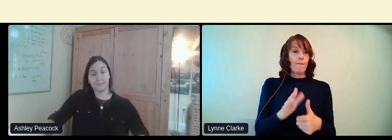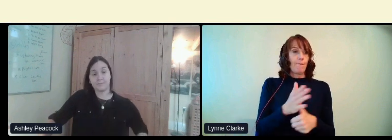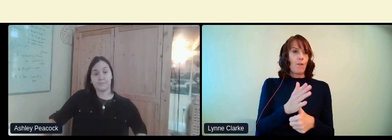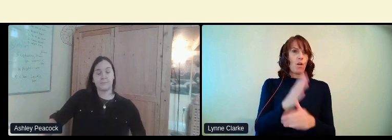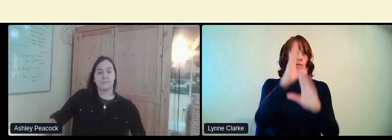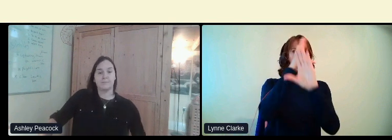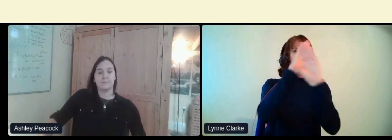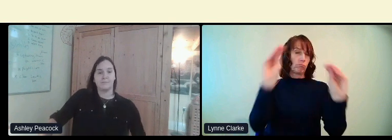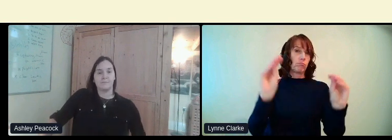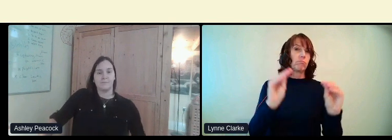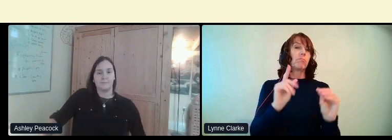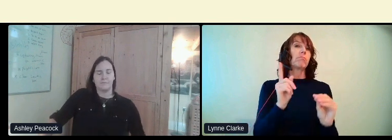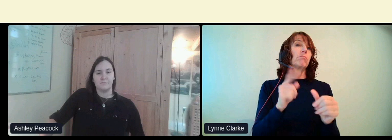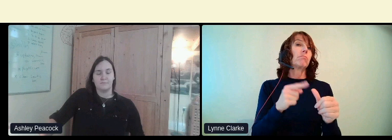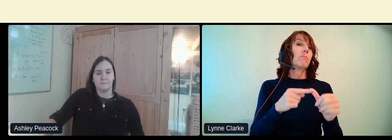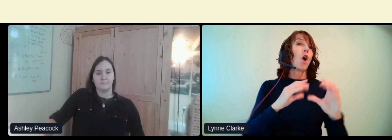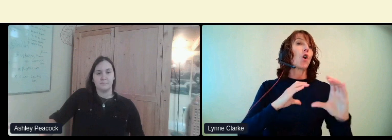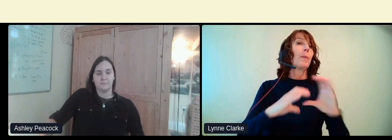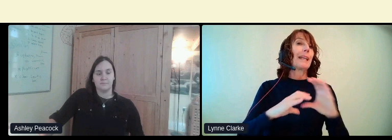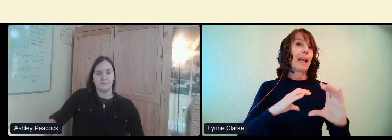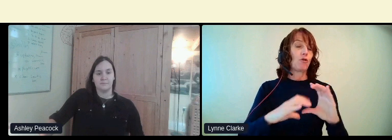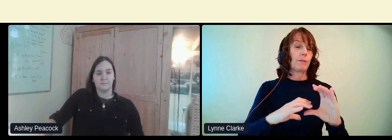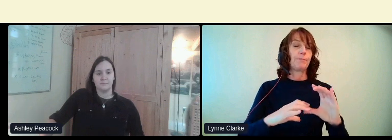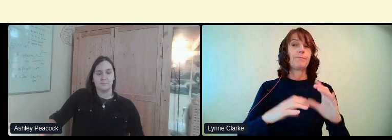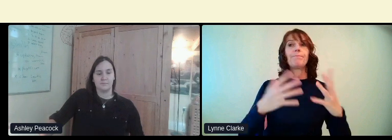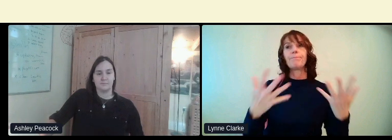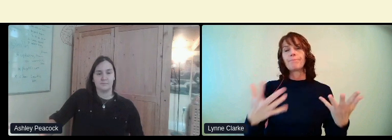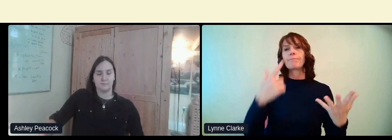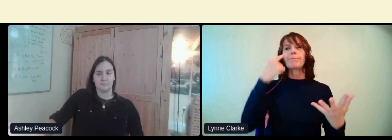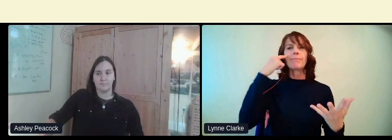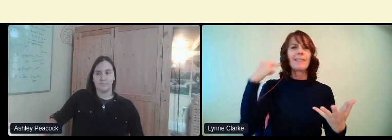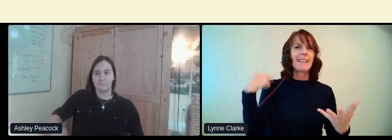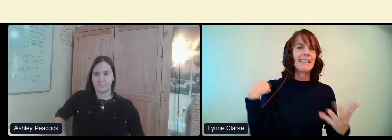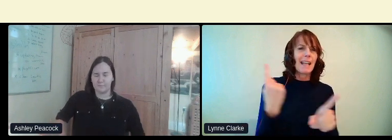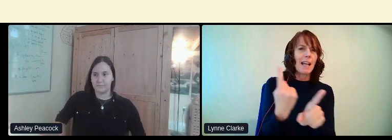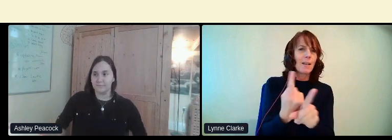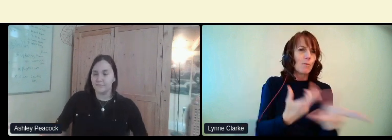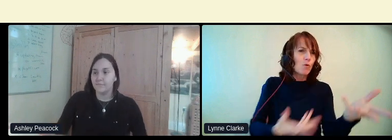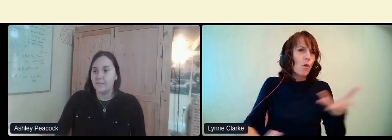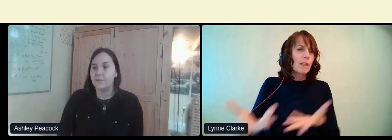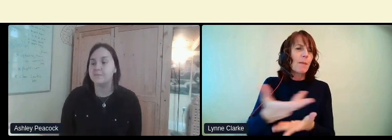how we each have different challenges around communication and they have different impacts